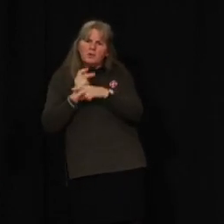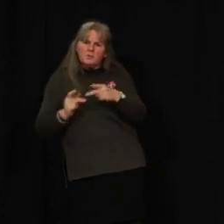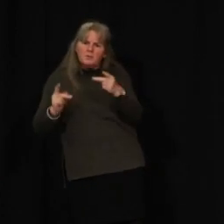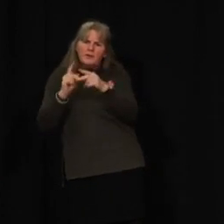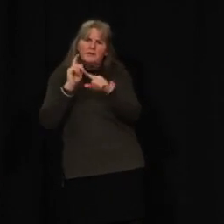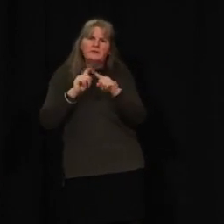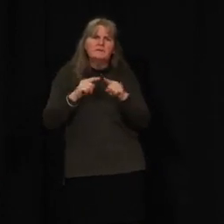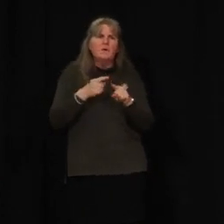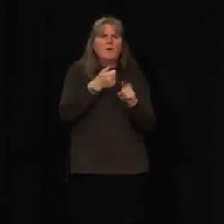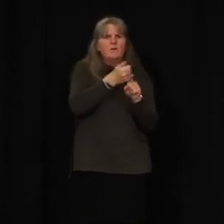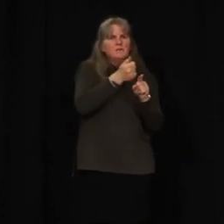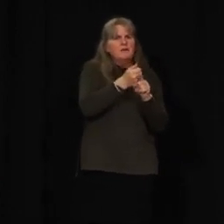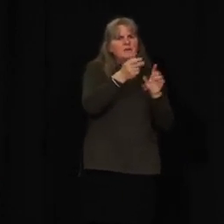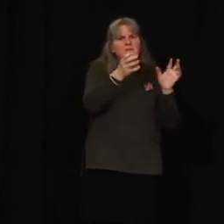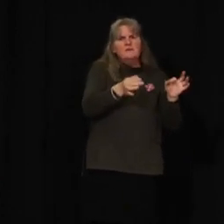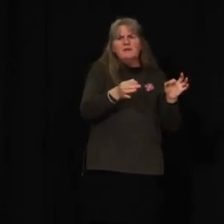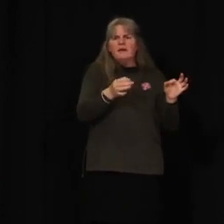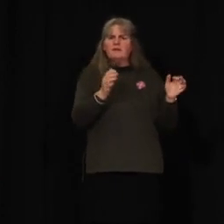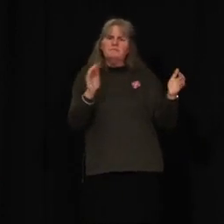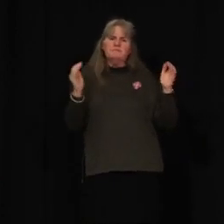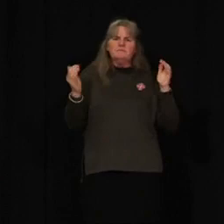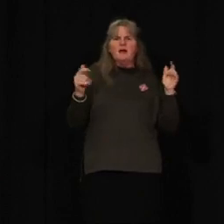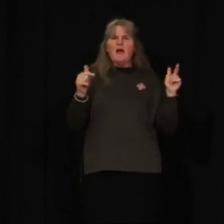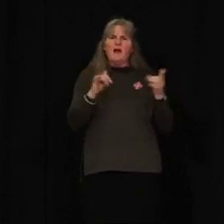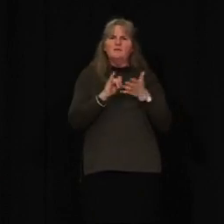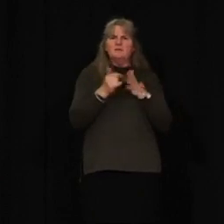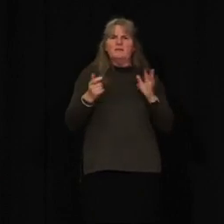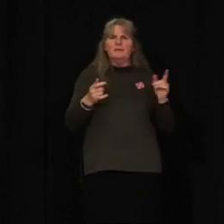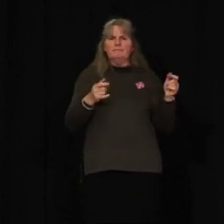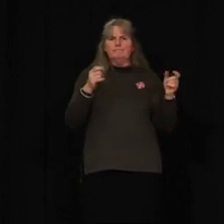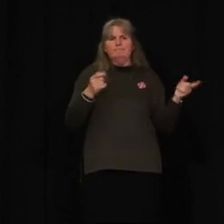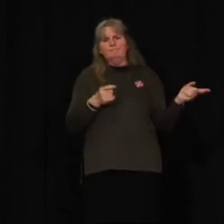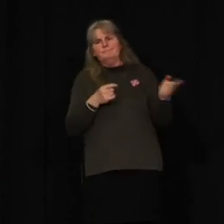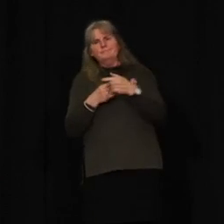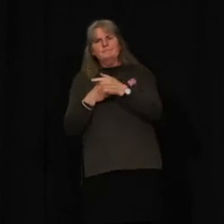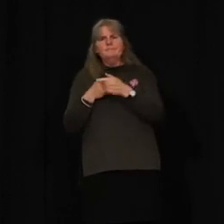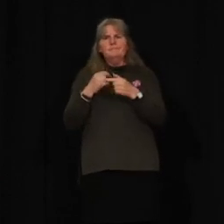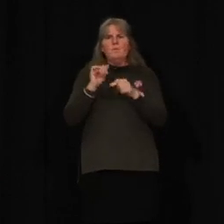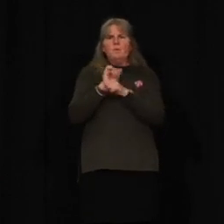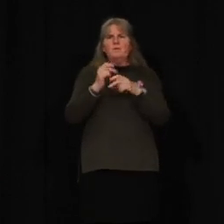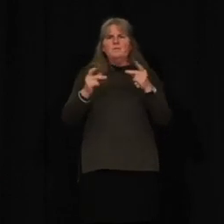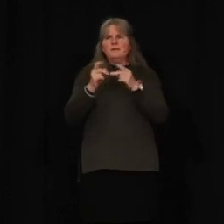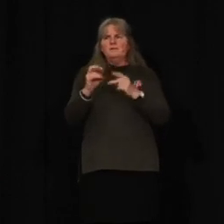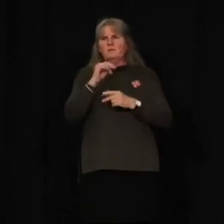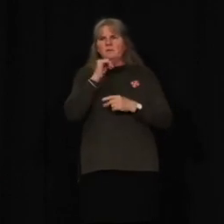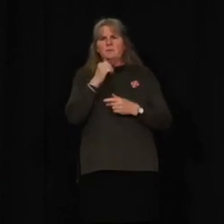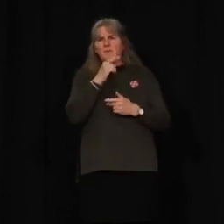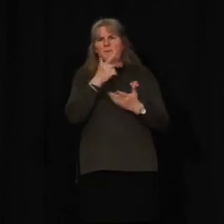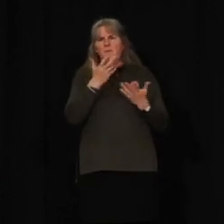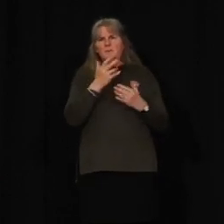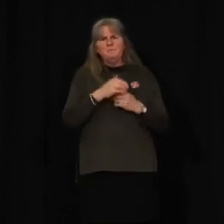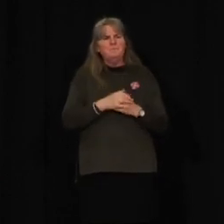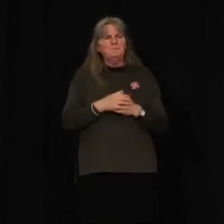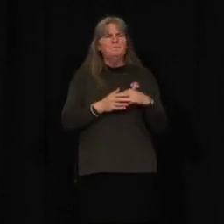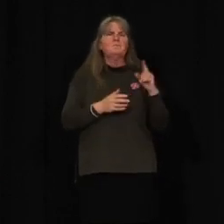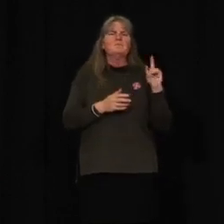recommendation to stop working remotely coming in the future?